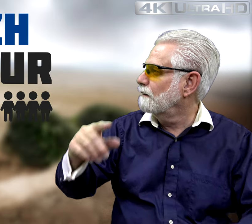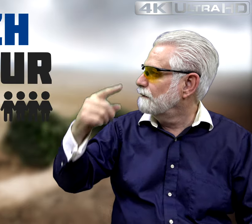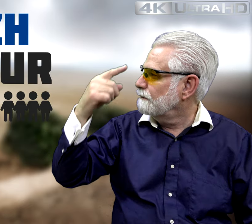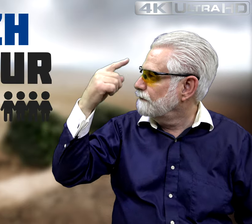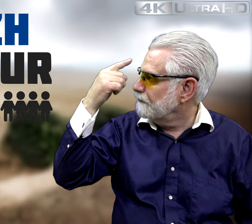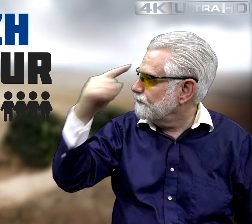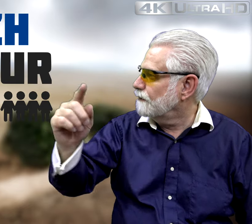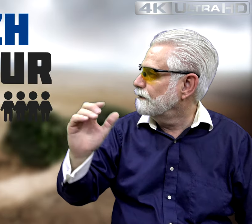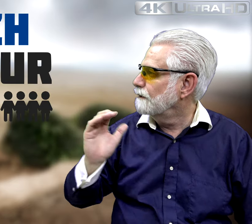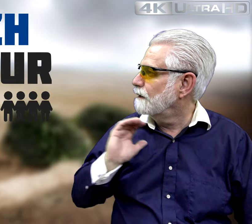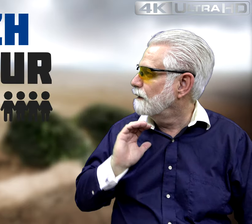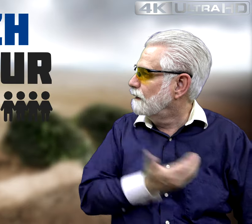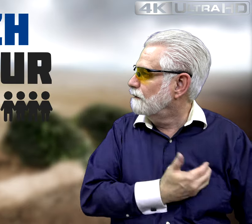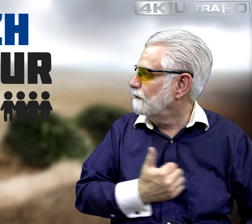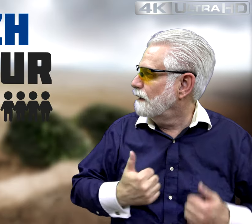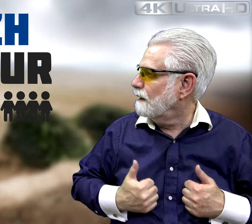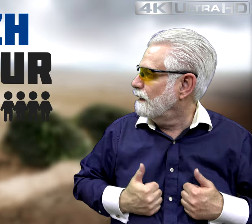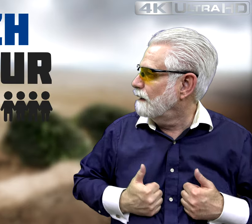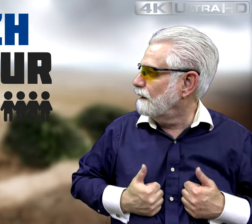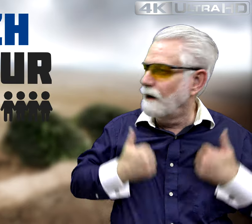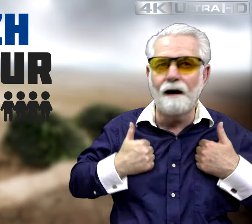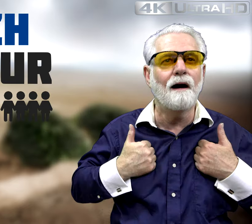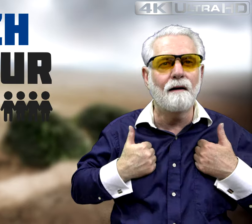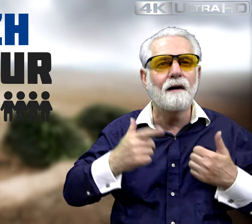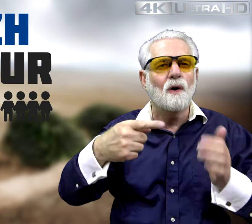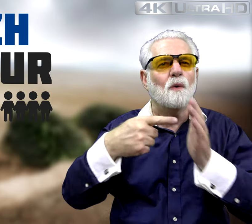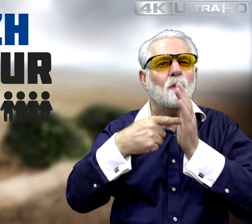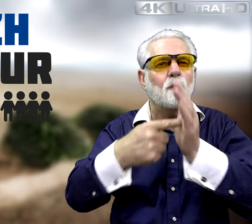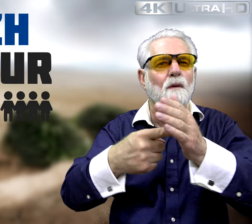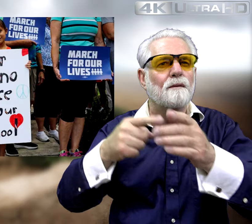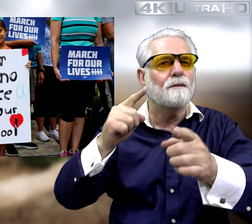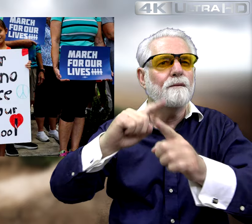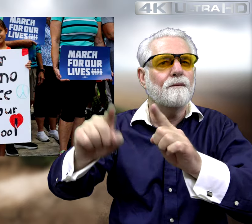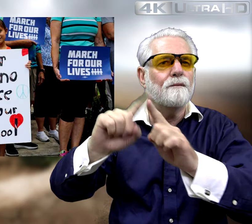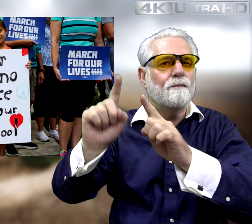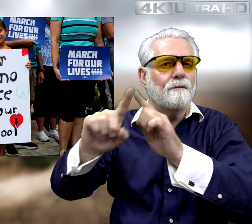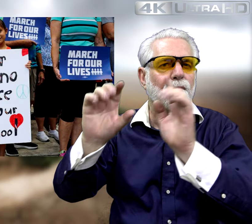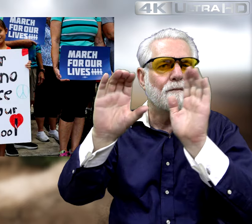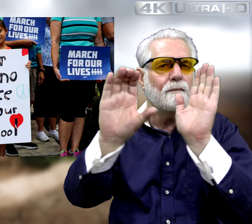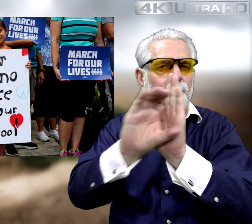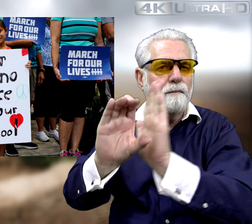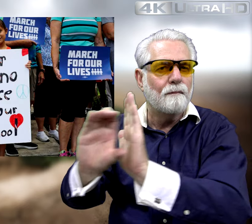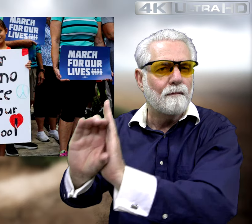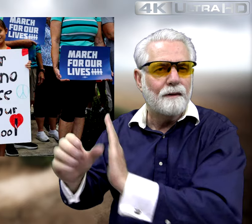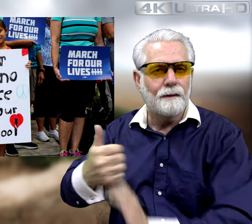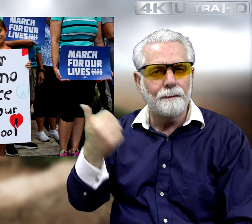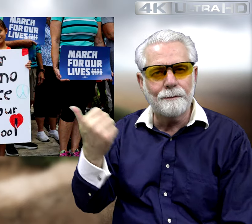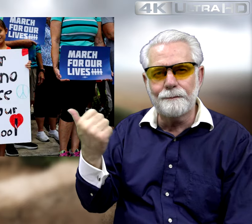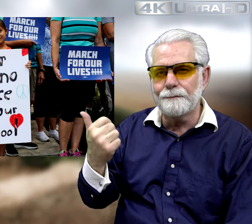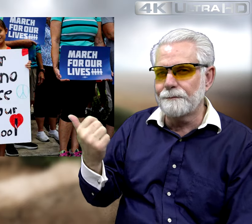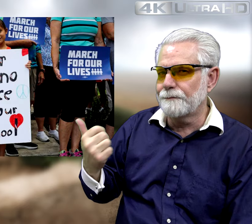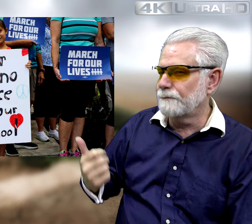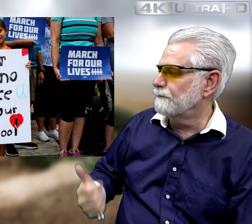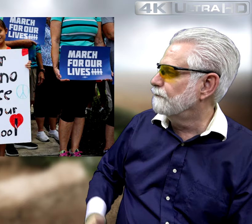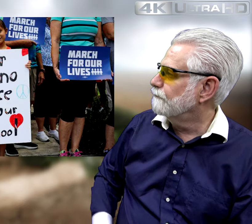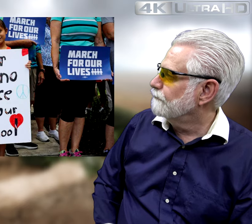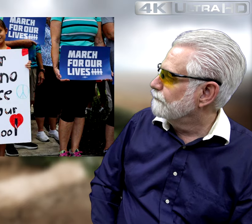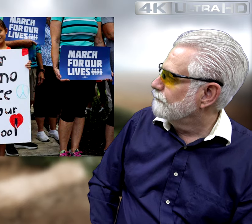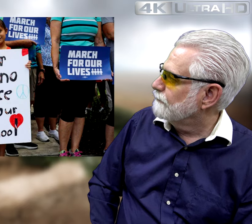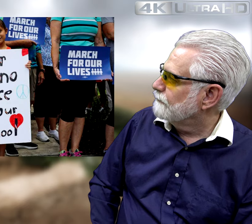“March for our lives.” I’ll show you some pictures.